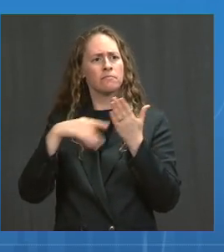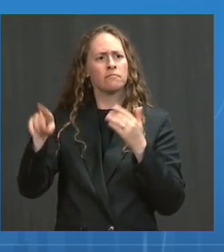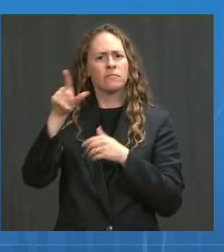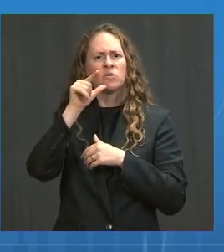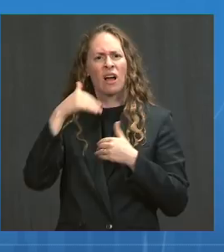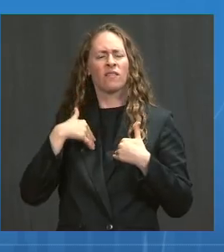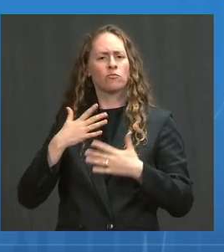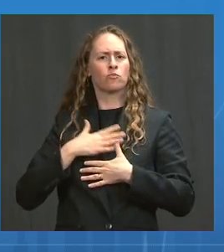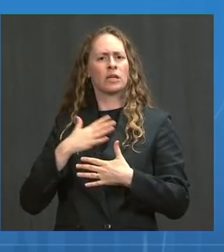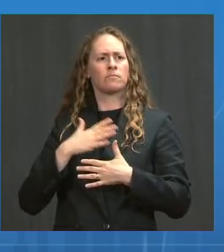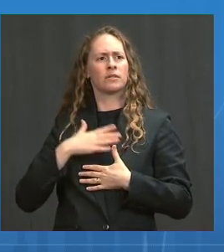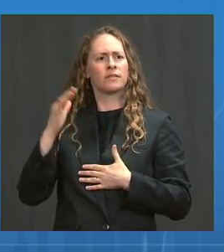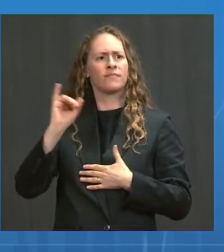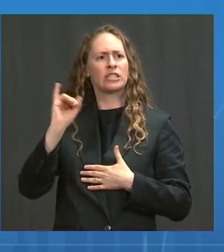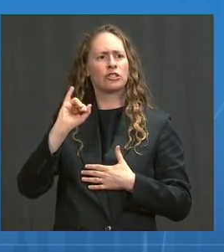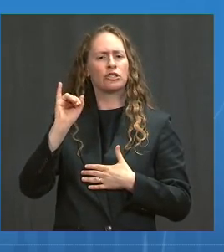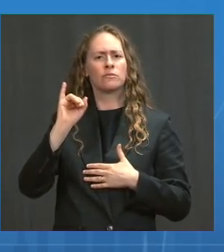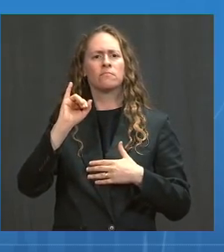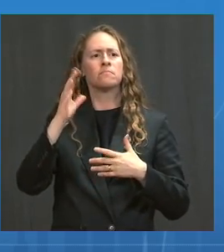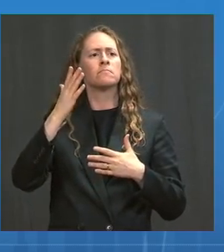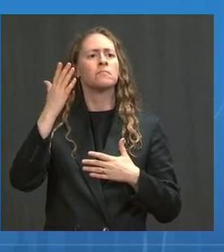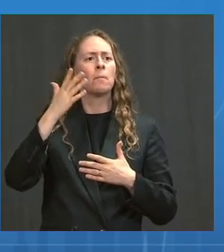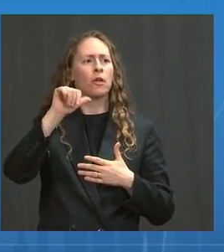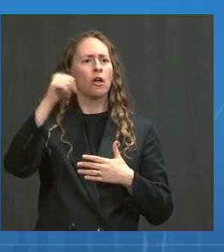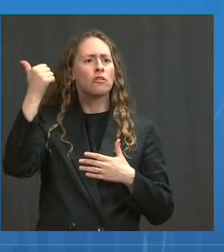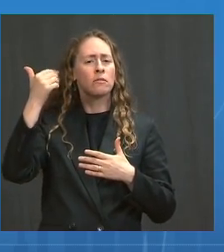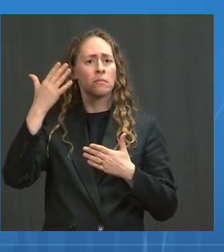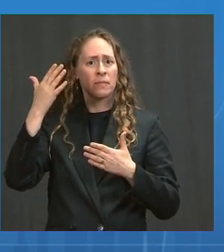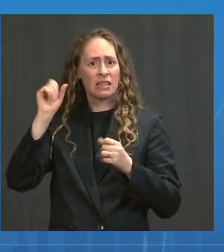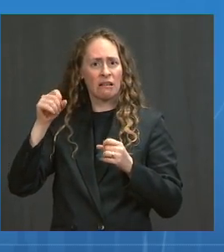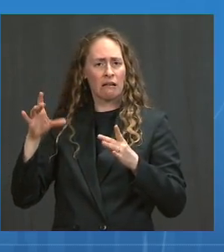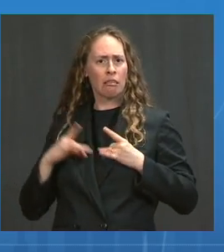Thanks. Mr. Zients: So why don't we start with the second one, Dr. Walensky.